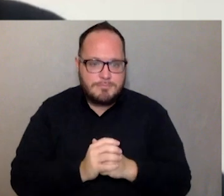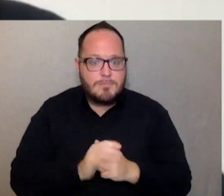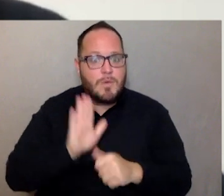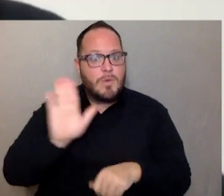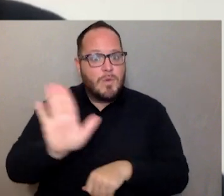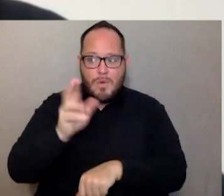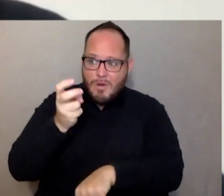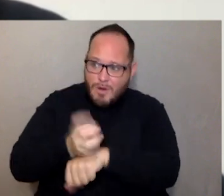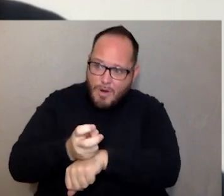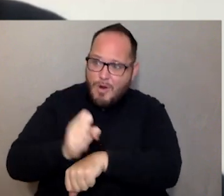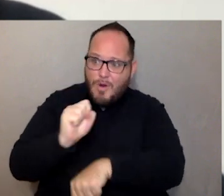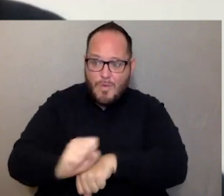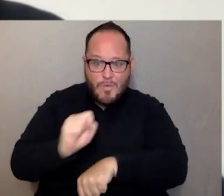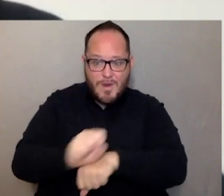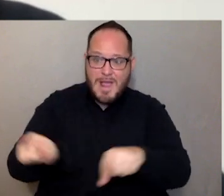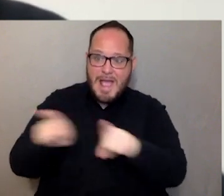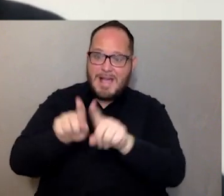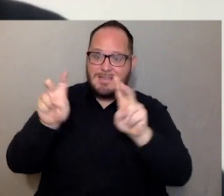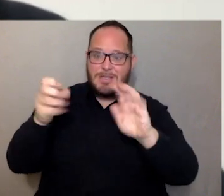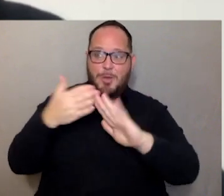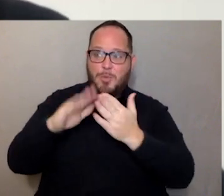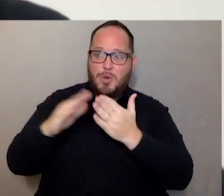POSSIBLE, AND HAS MADE IT A MODEL FOR COMMUNITIES ACROSS THE COUNTRY. THANK YOU.